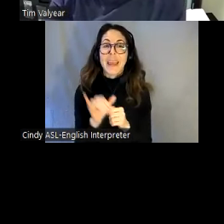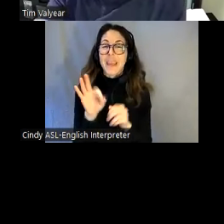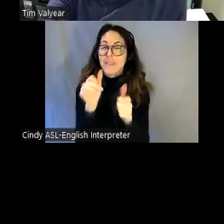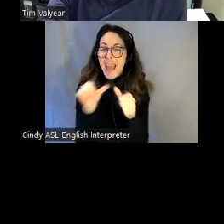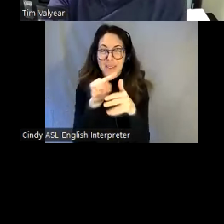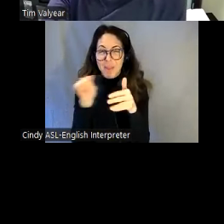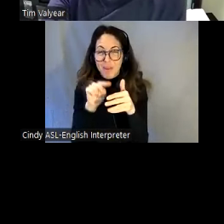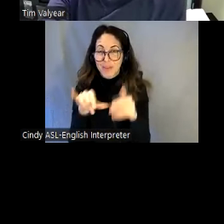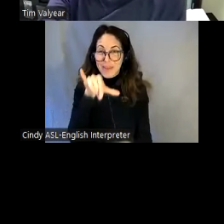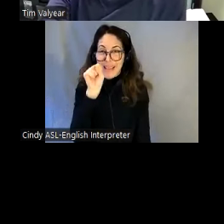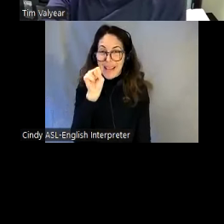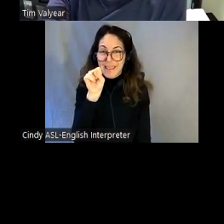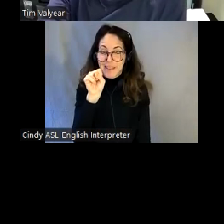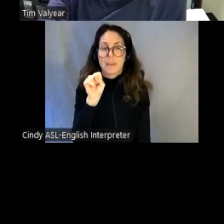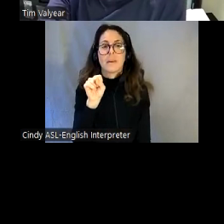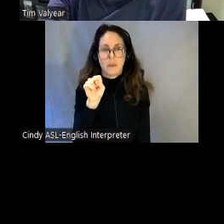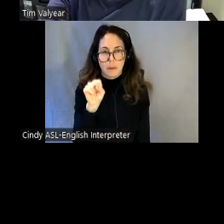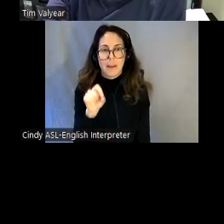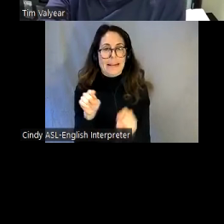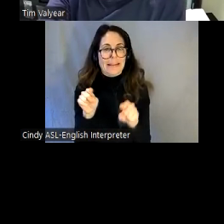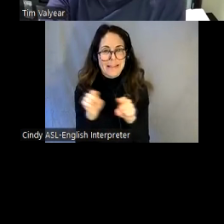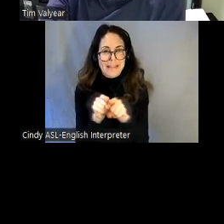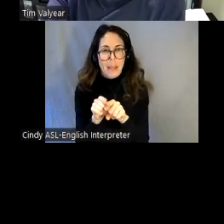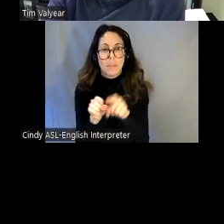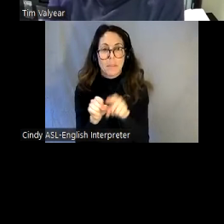symptoms? Sore throat, headache, muscle aches, joint